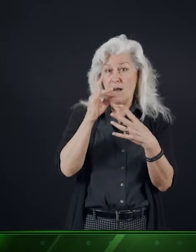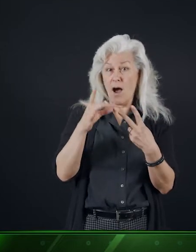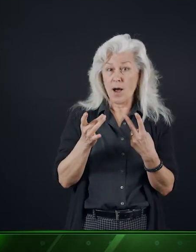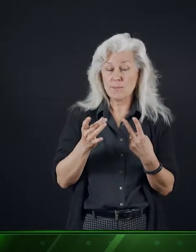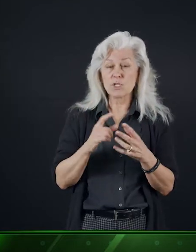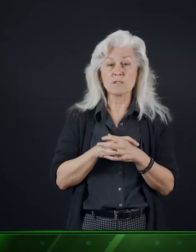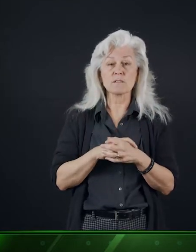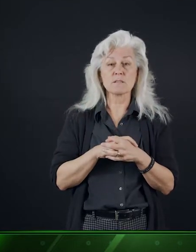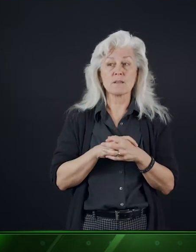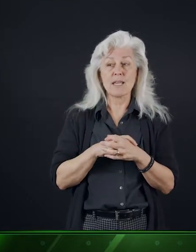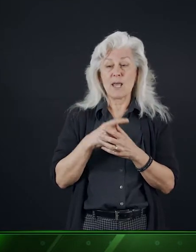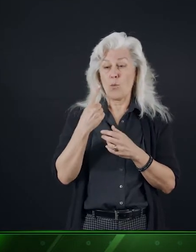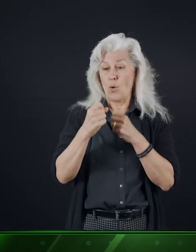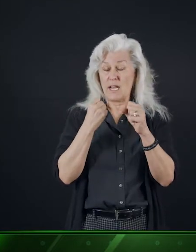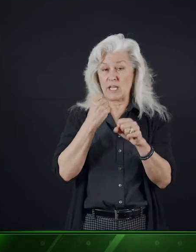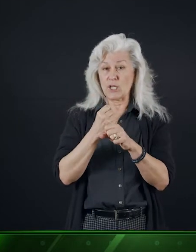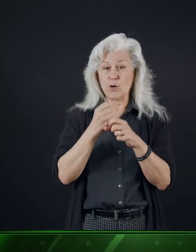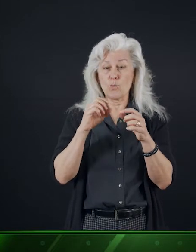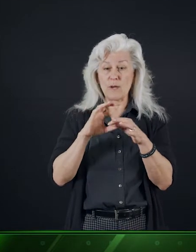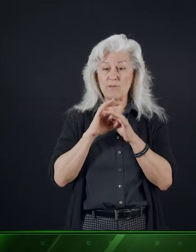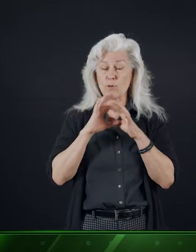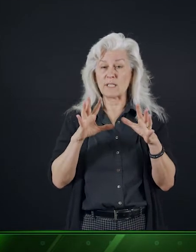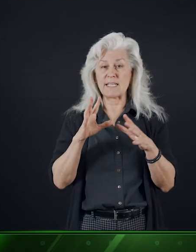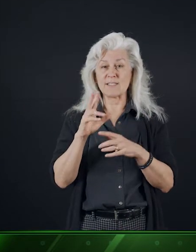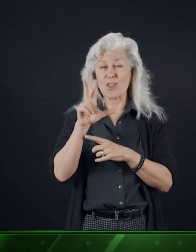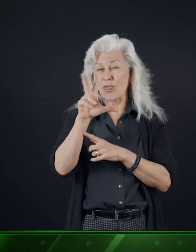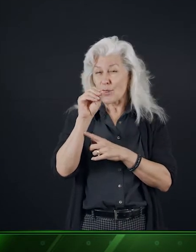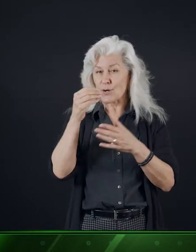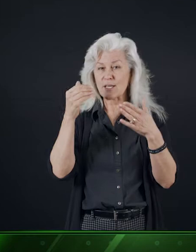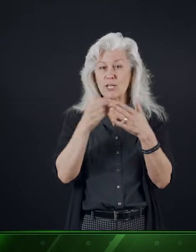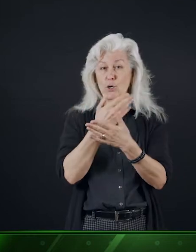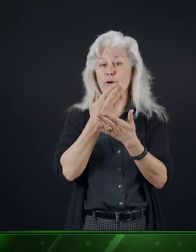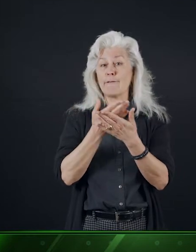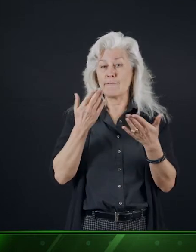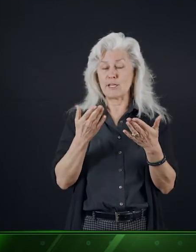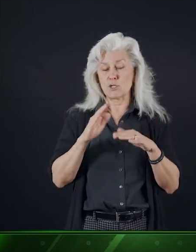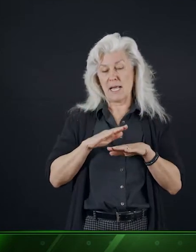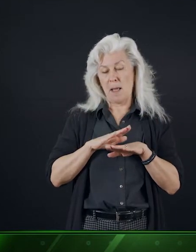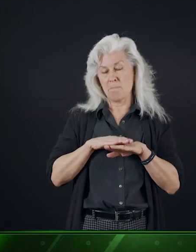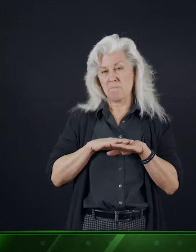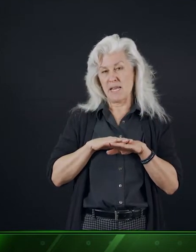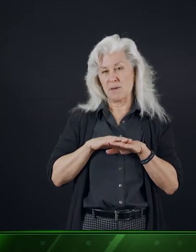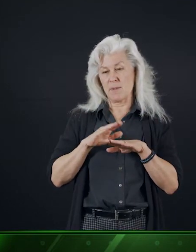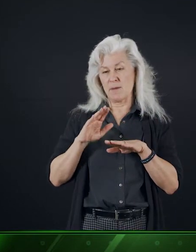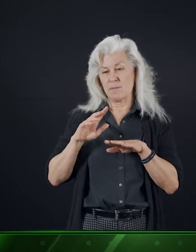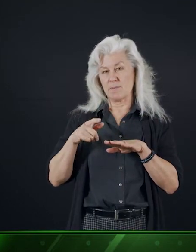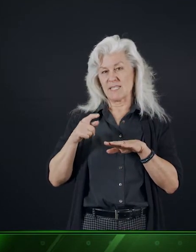or improved accessibility features like minimum text size so that everyone can read what's going on in the UI and in-game